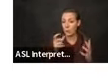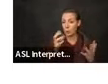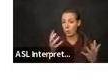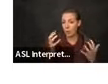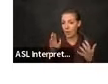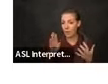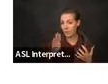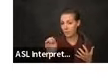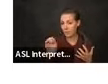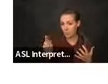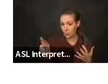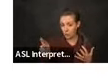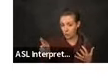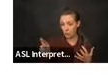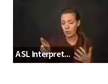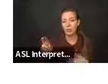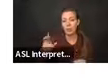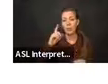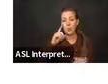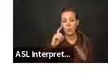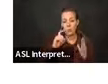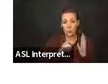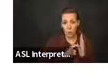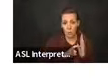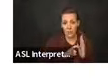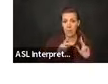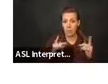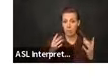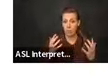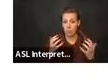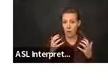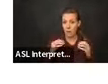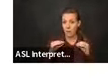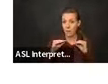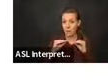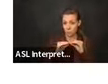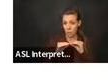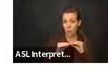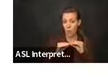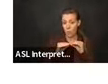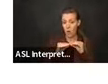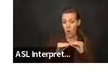And so we're seeing levels of demand that we haven't seen since about March